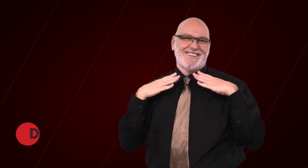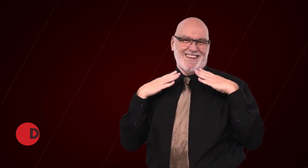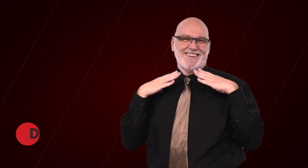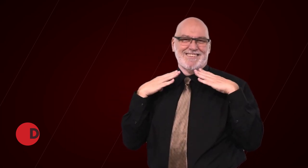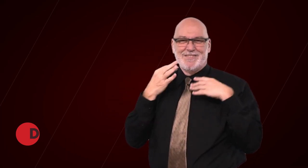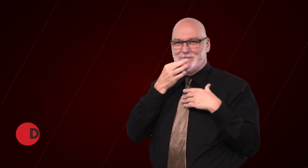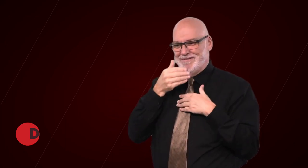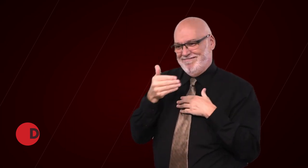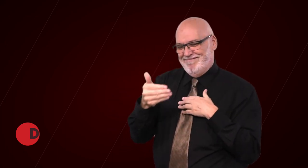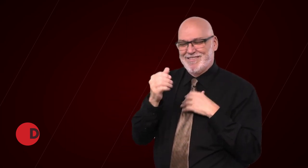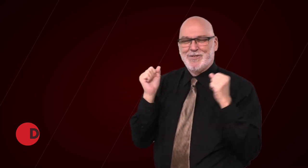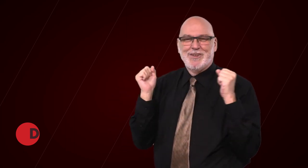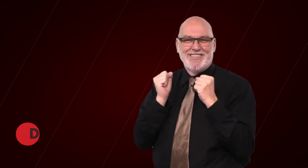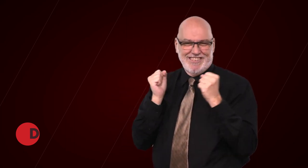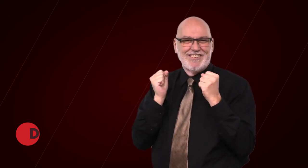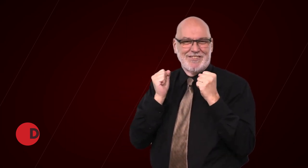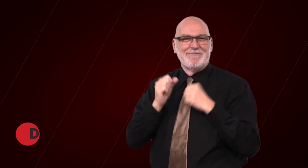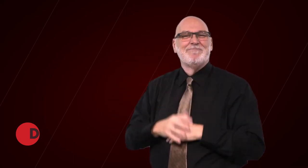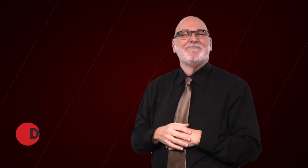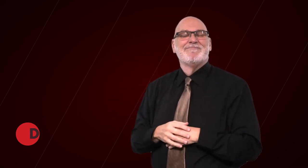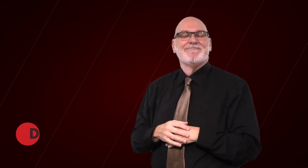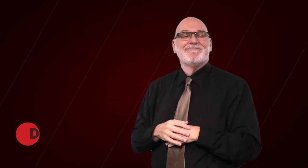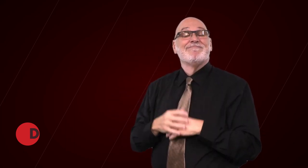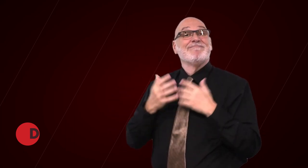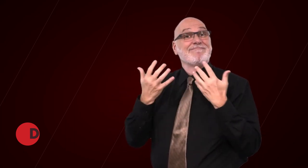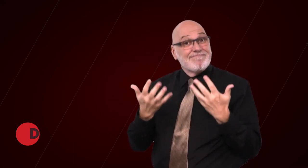Jim Roots wished to retire in the coming winter.